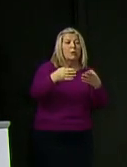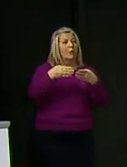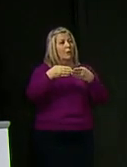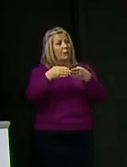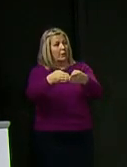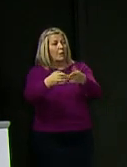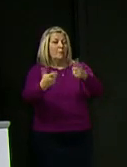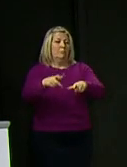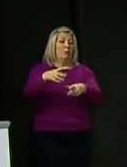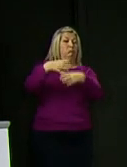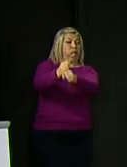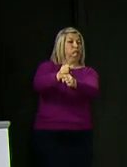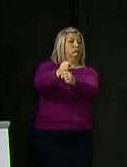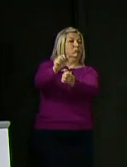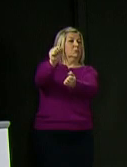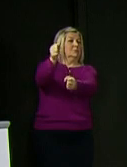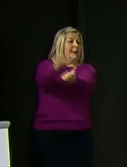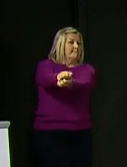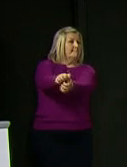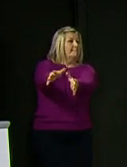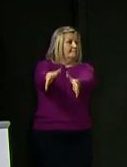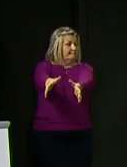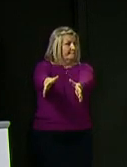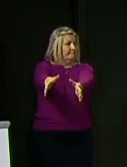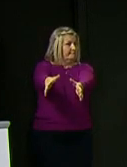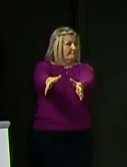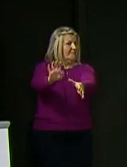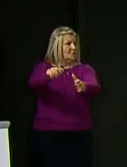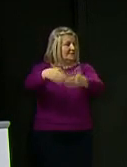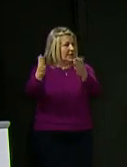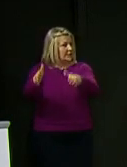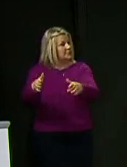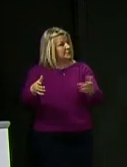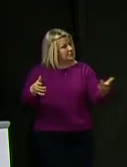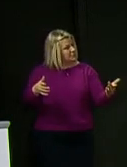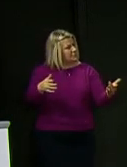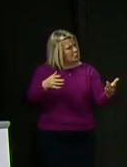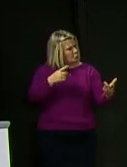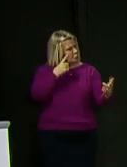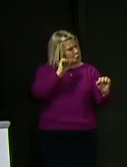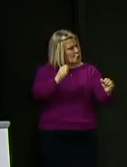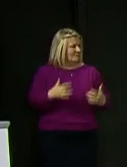that, I just wonder how you feel about the deal that has been struck with France in that,